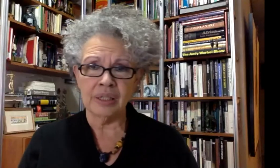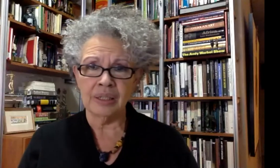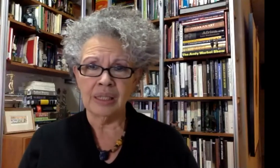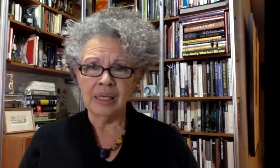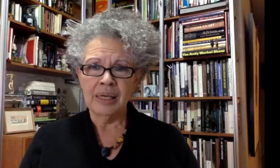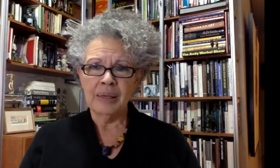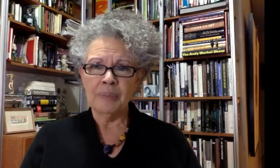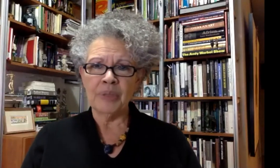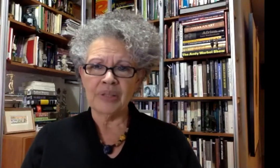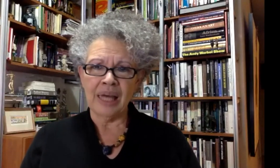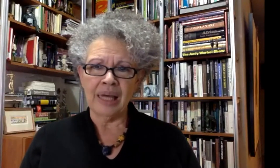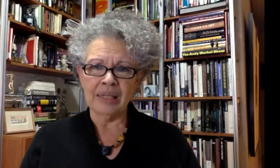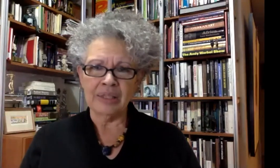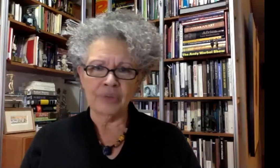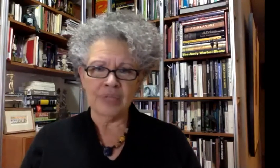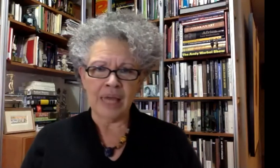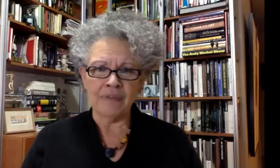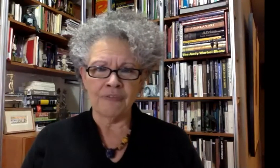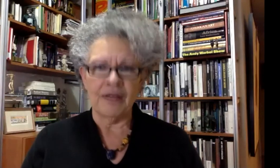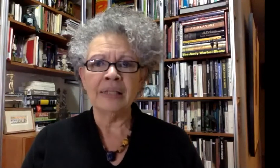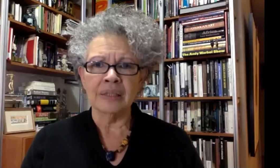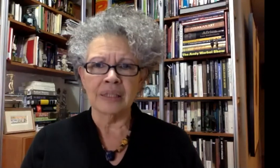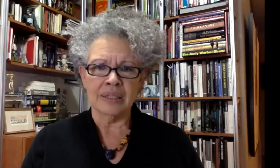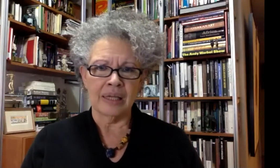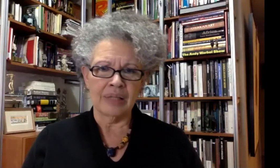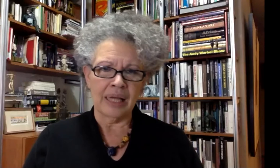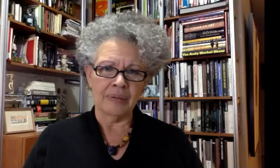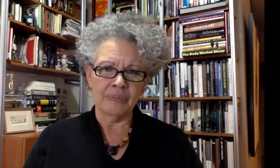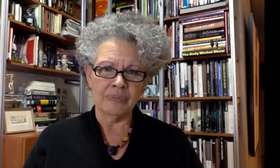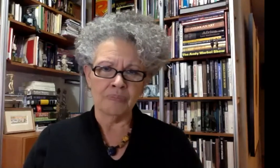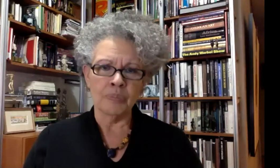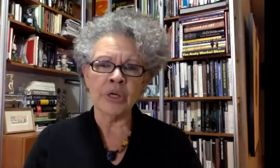violence and the perpetuation of negative stereotypes". Saar was in the midst of her